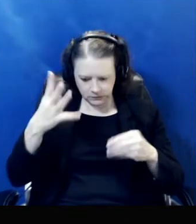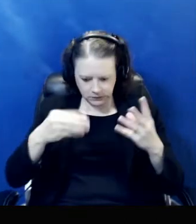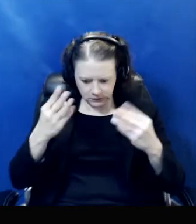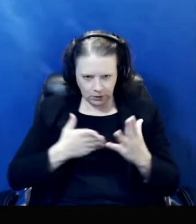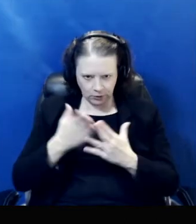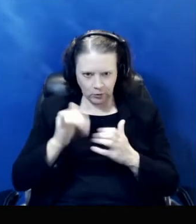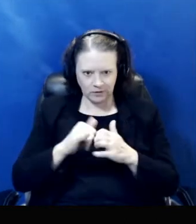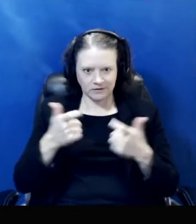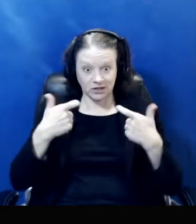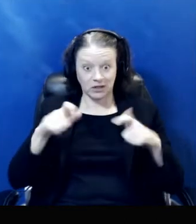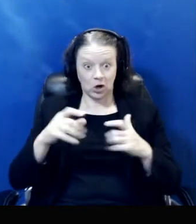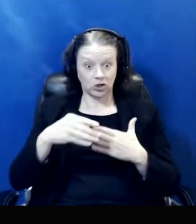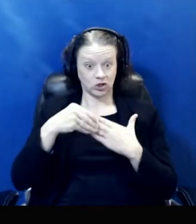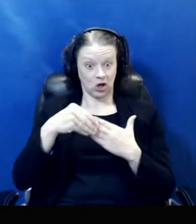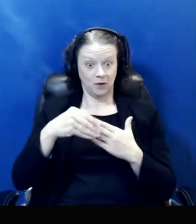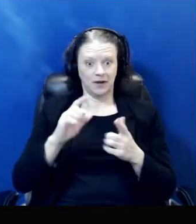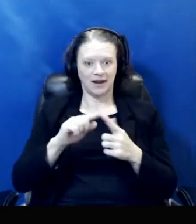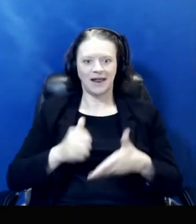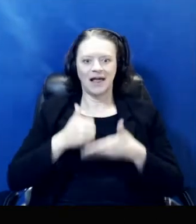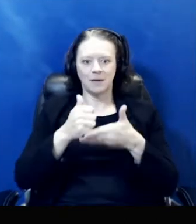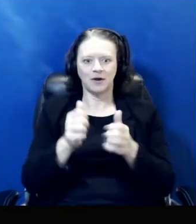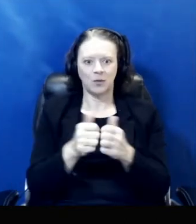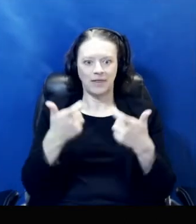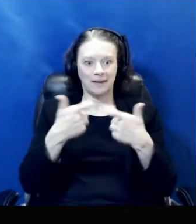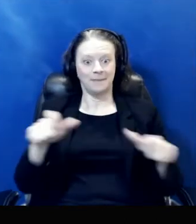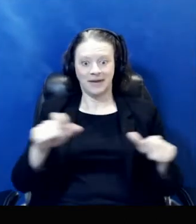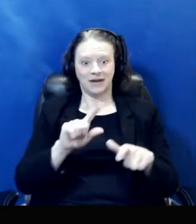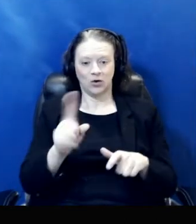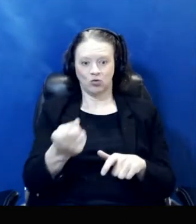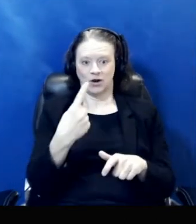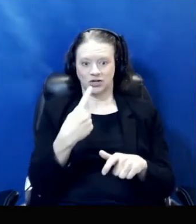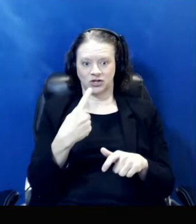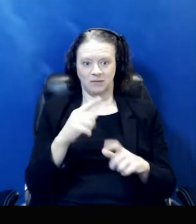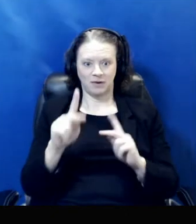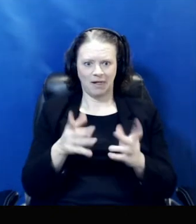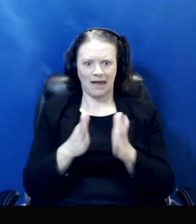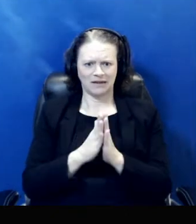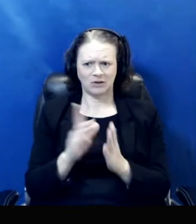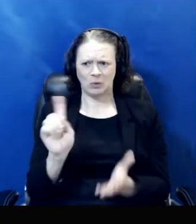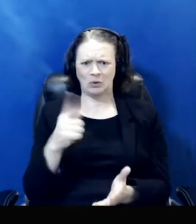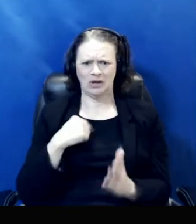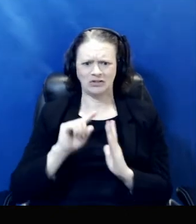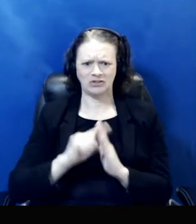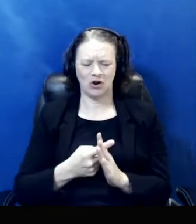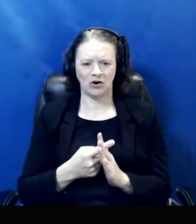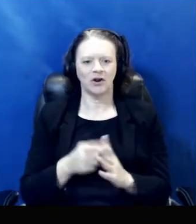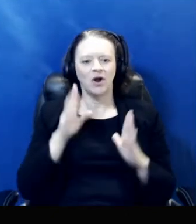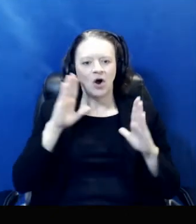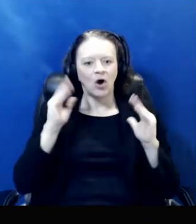which is: Where do I start? This, hopefully, is going to be something that makes that process a little bit easier.